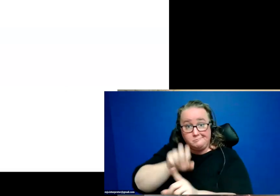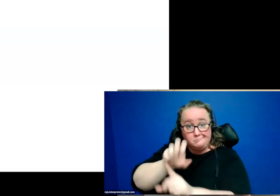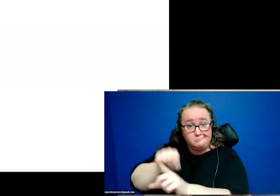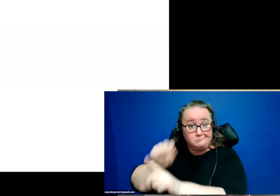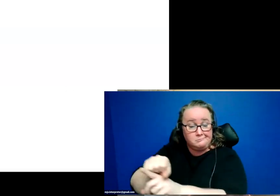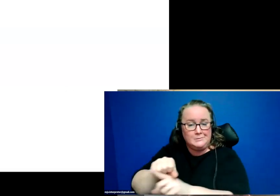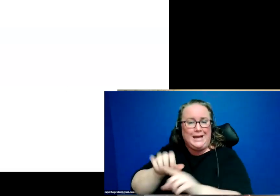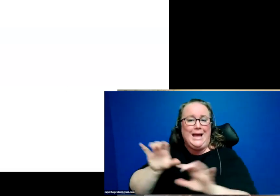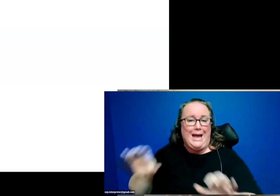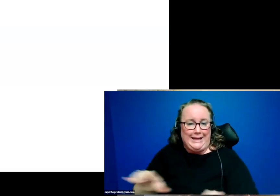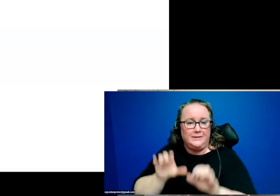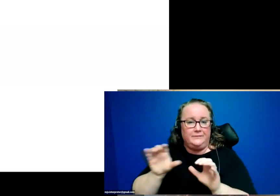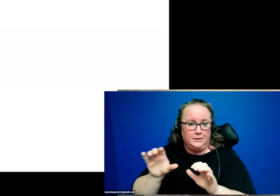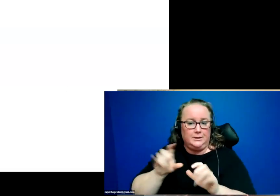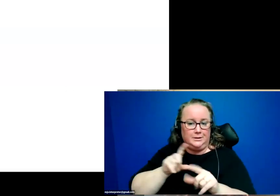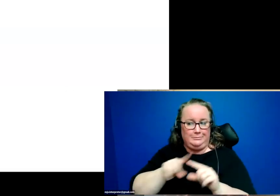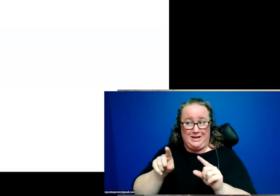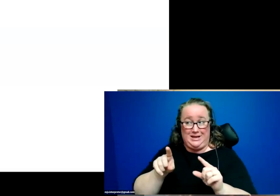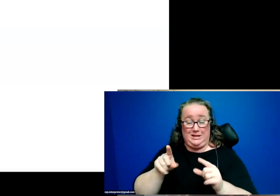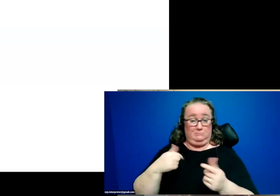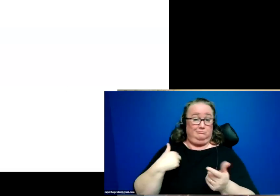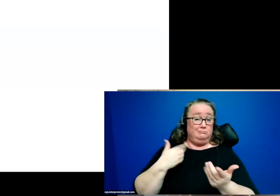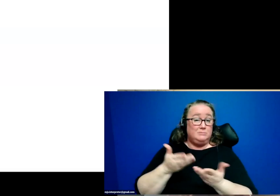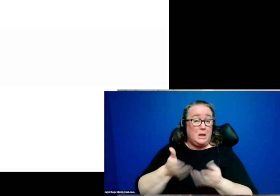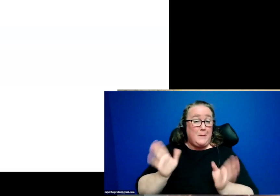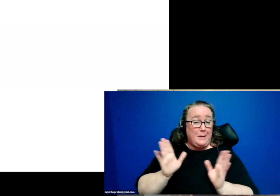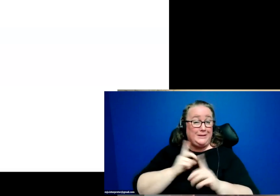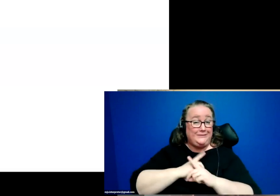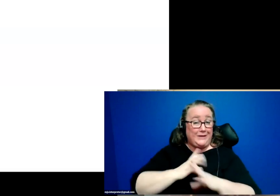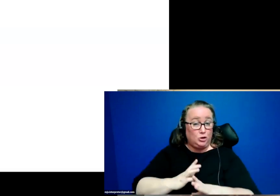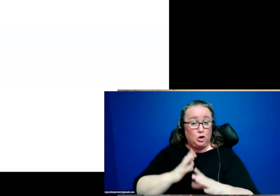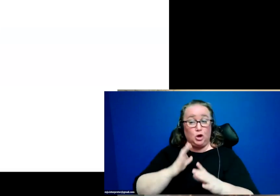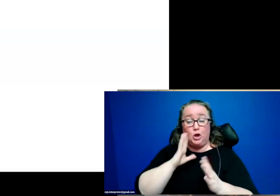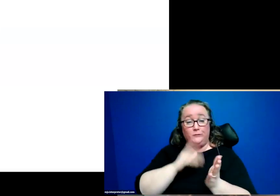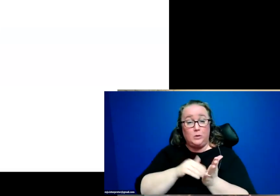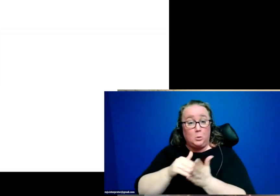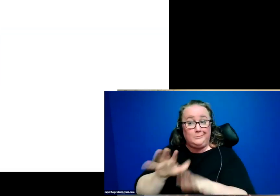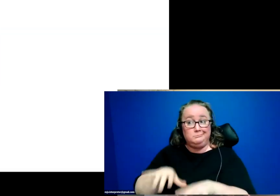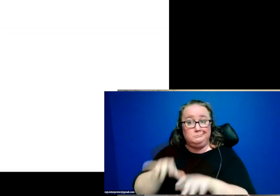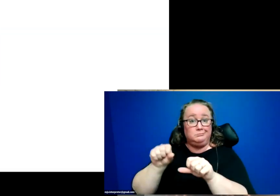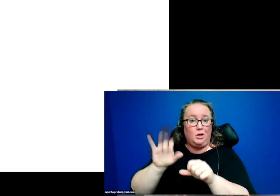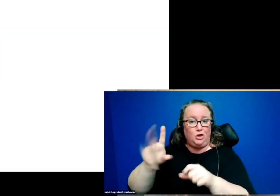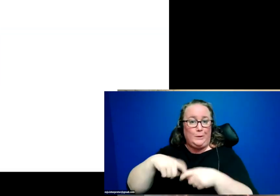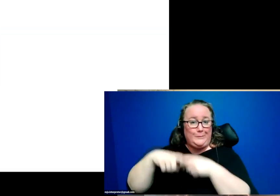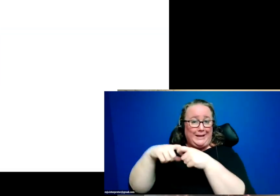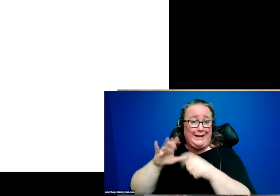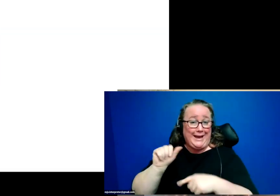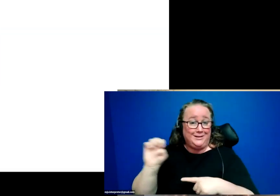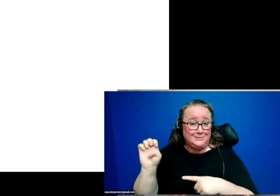but as a public defender frequently taking over other people's pending cases, it is not always possible to do